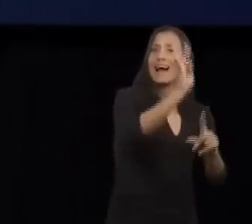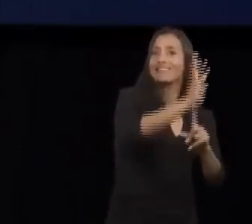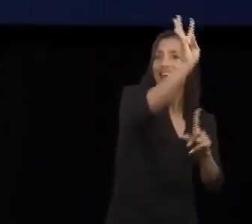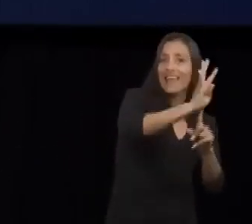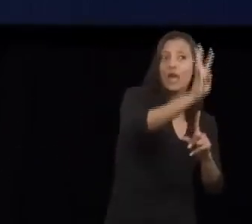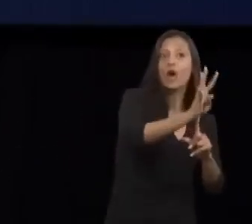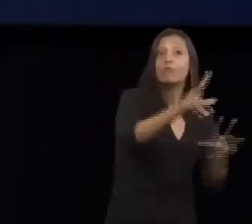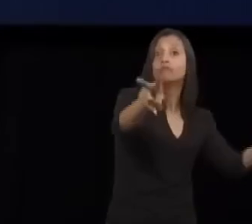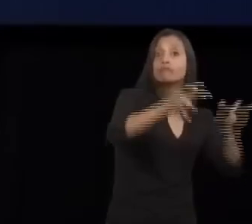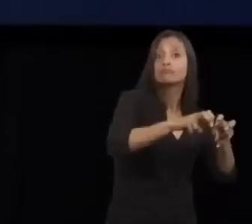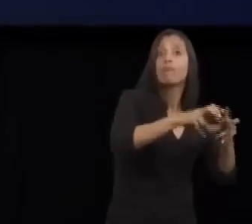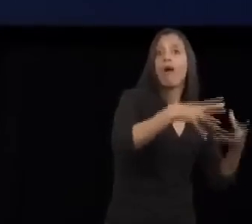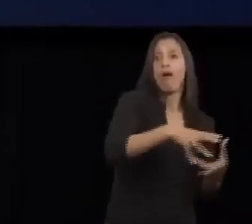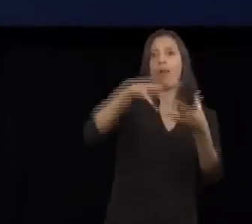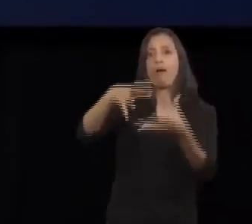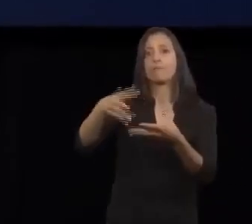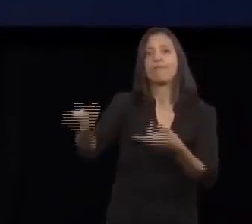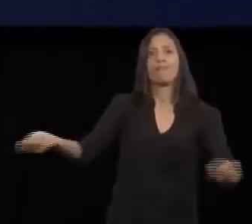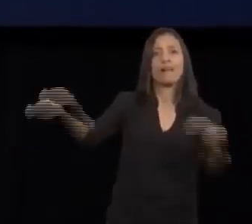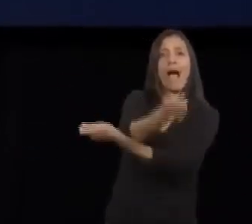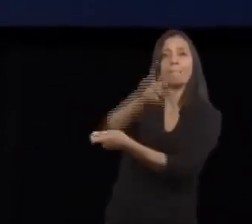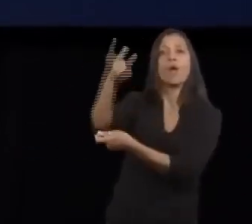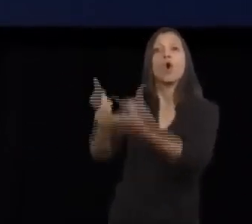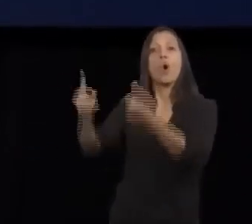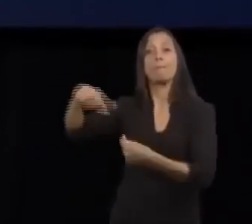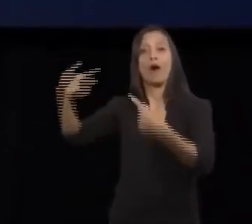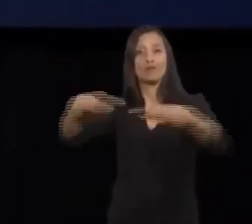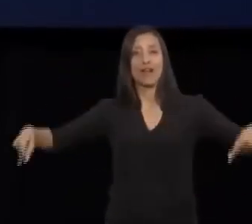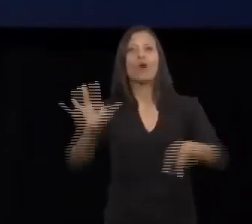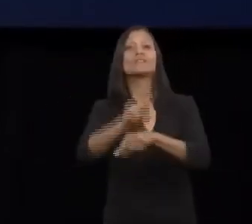That is, this notion of indirect exchange goods appears.